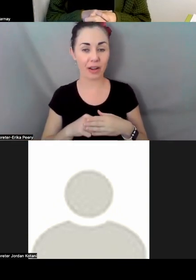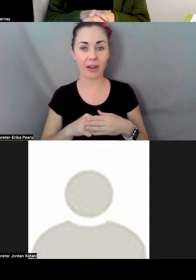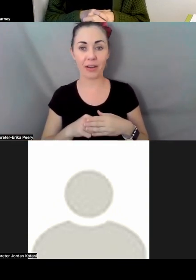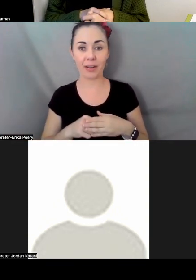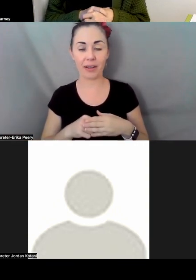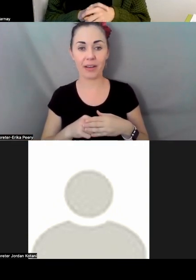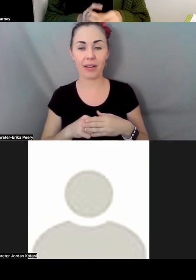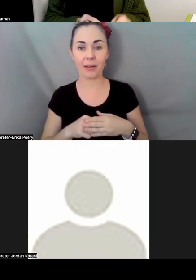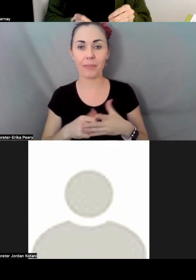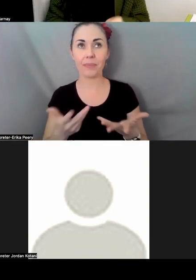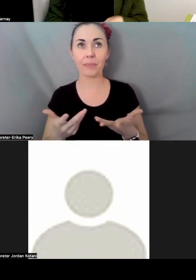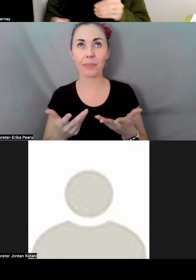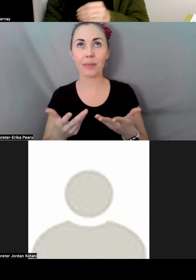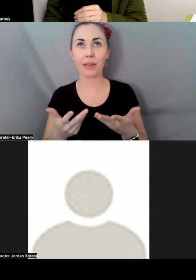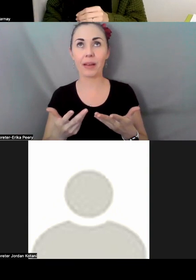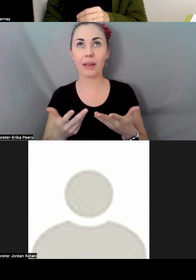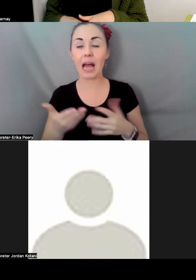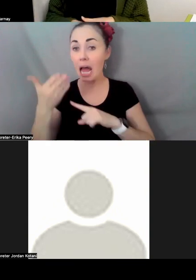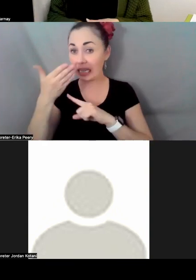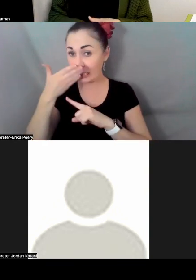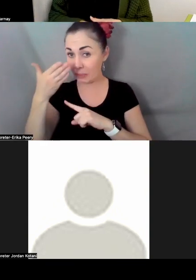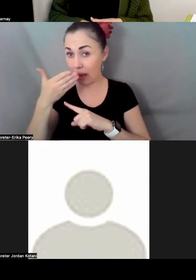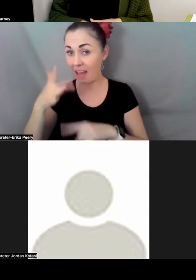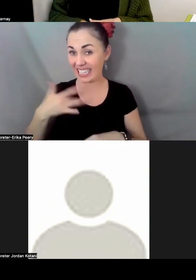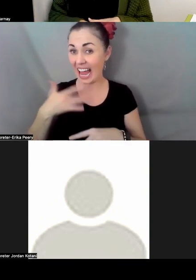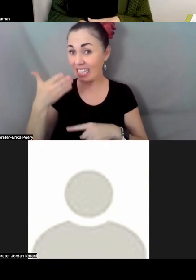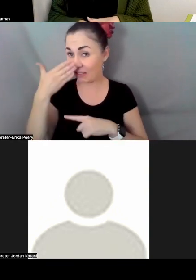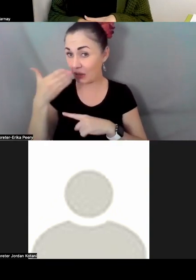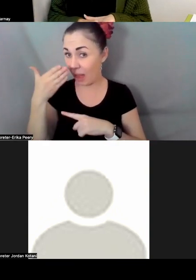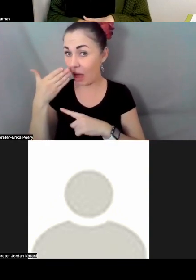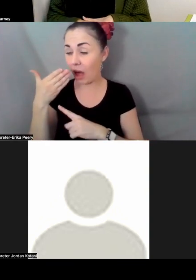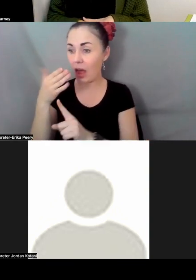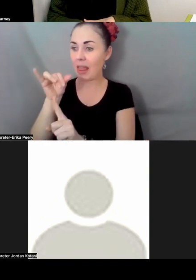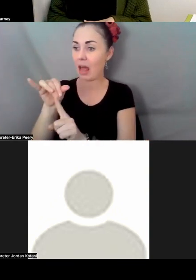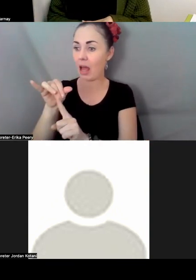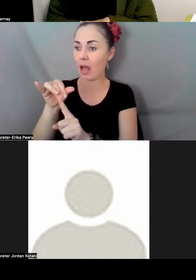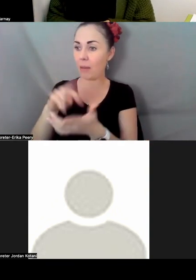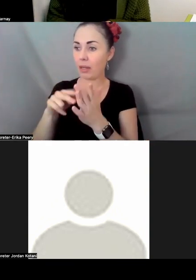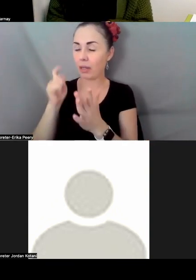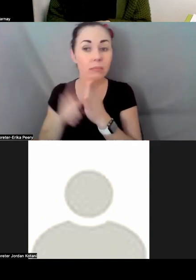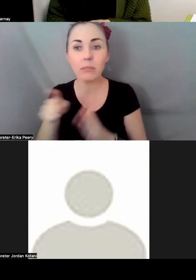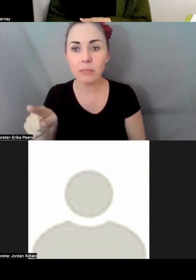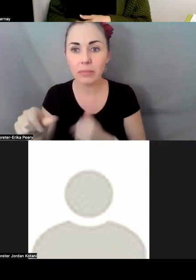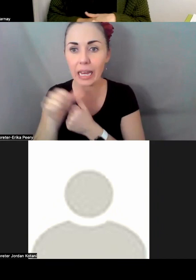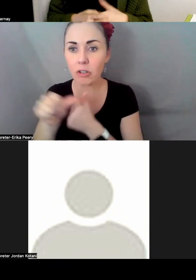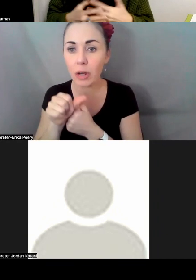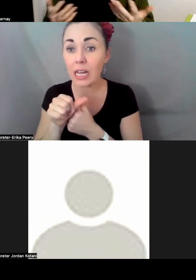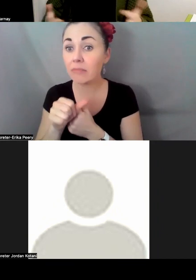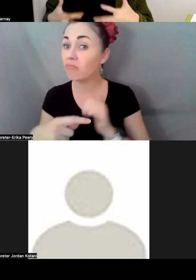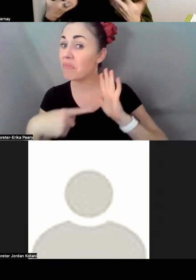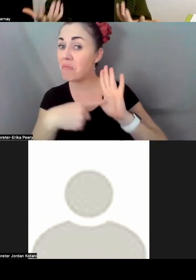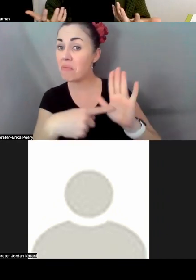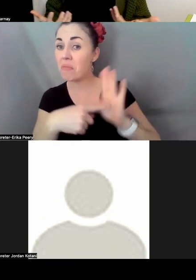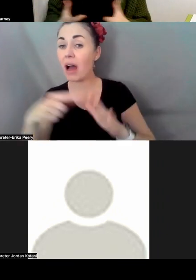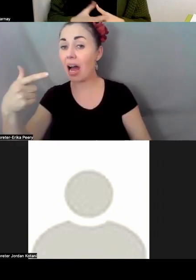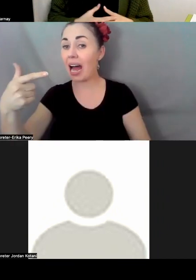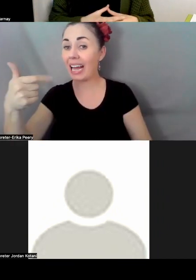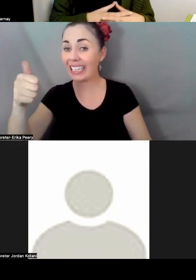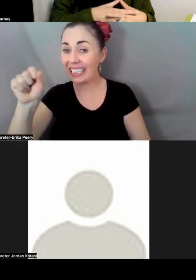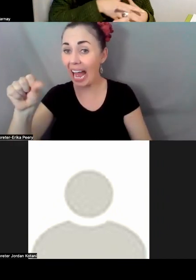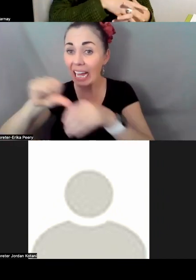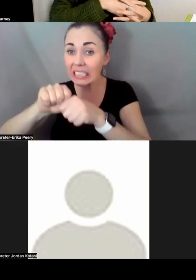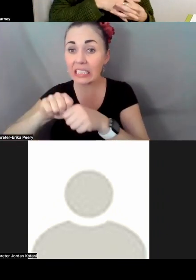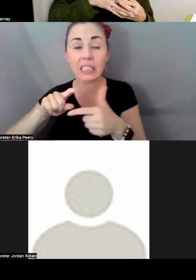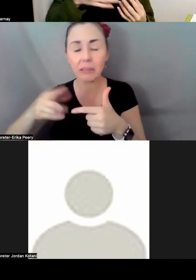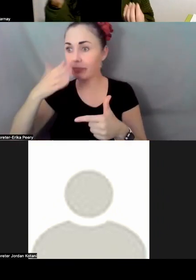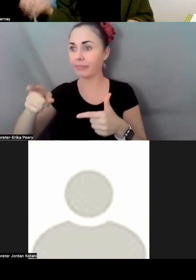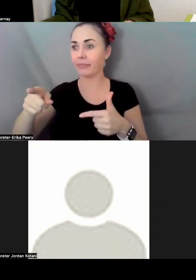Our sense of smell also can alert us to things that are dangerous, like gasoline or bleach.